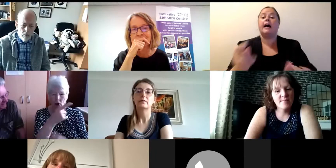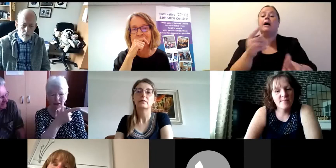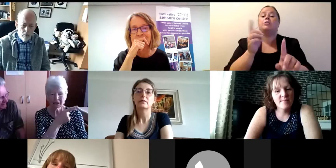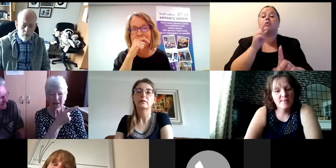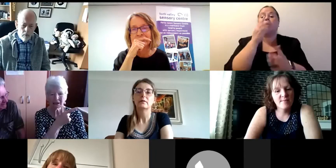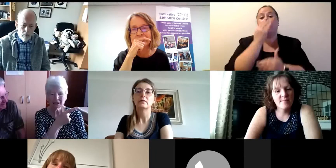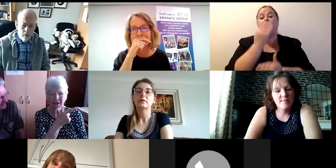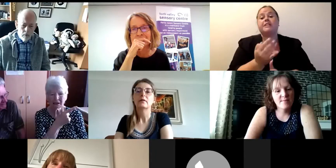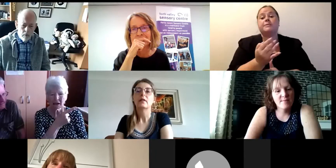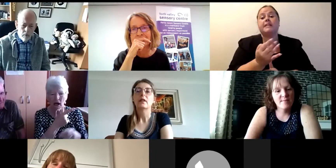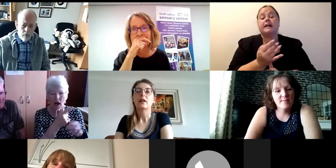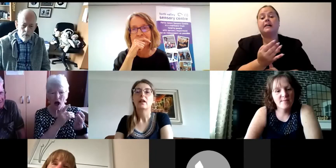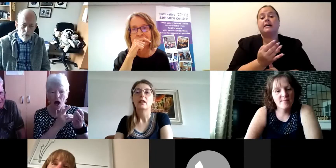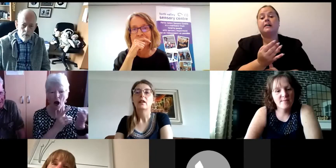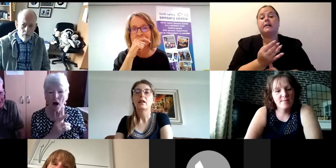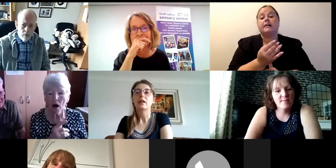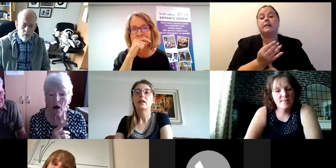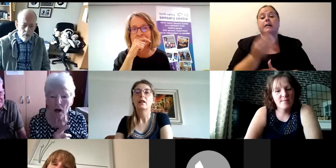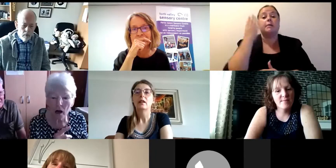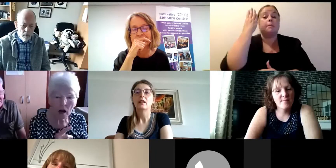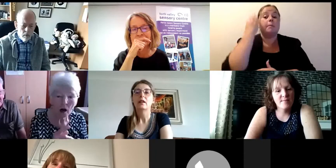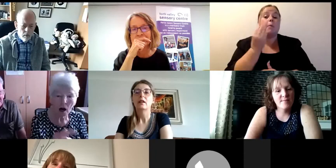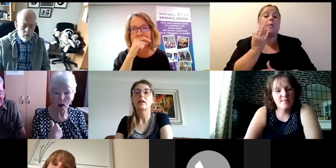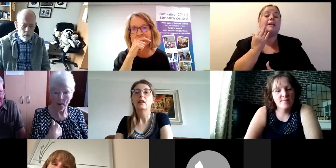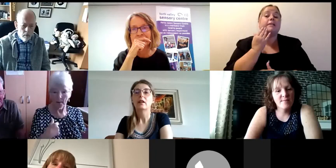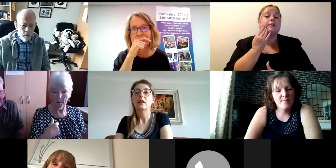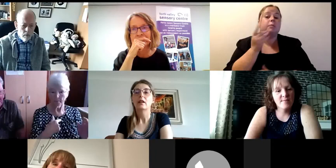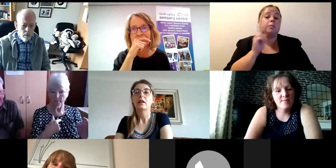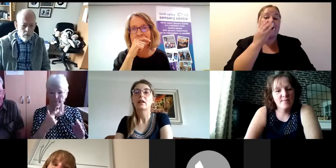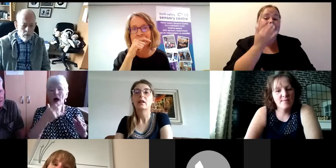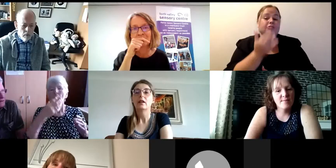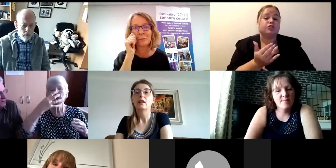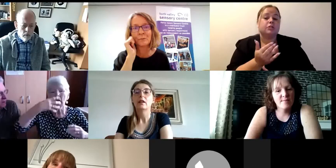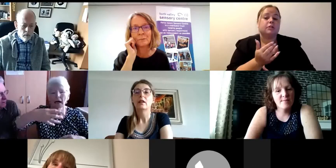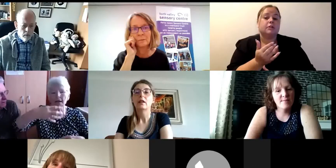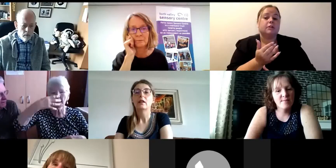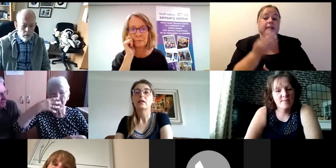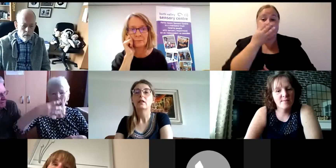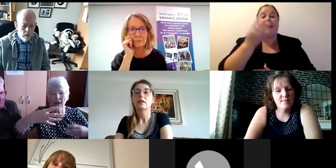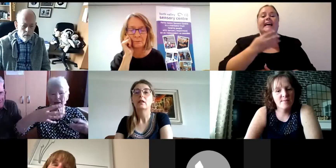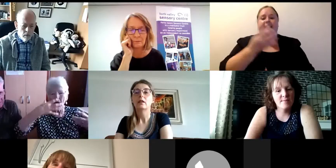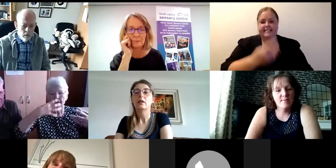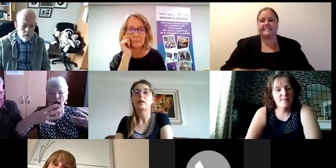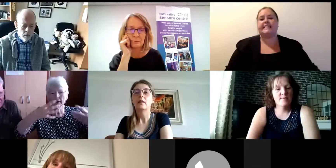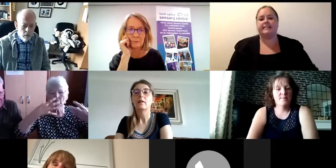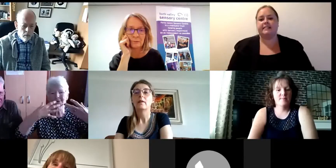at 19